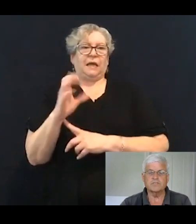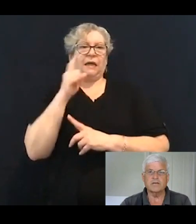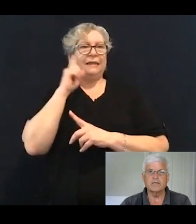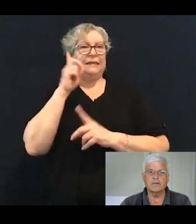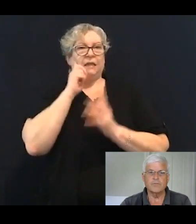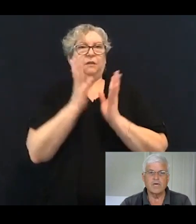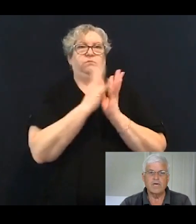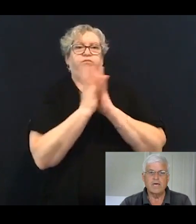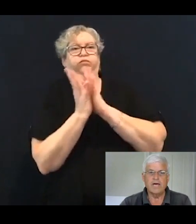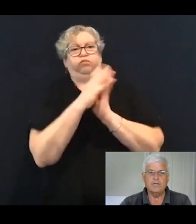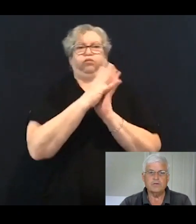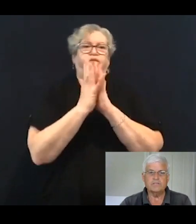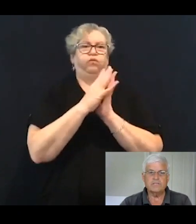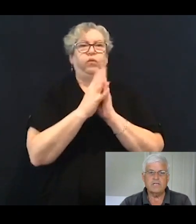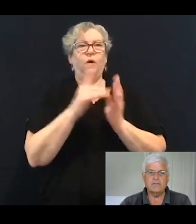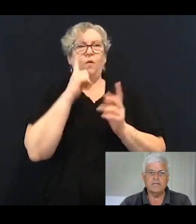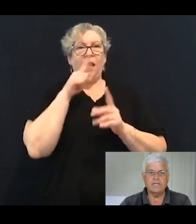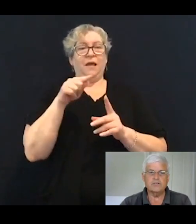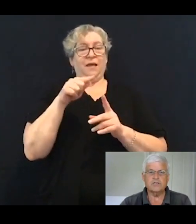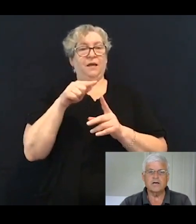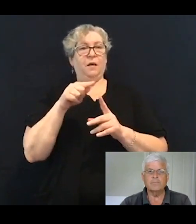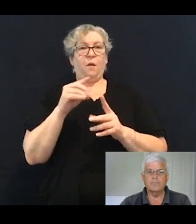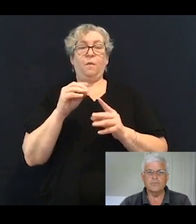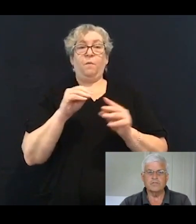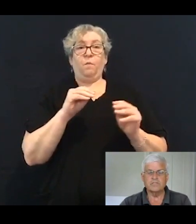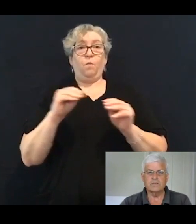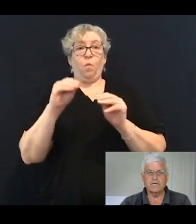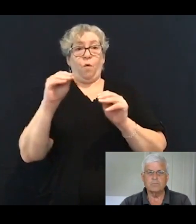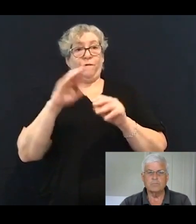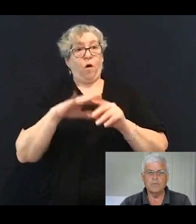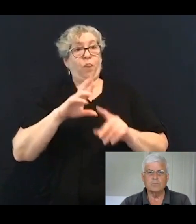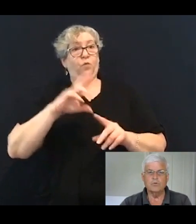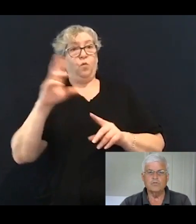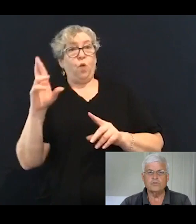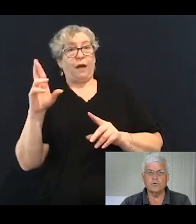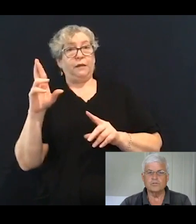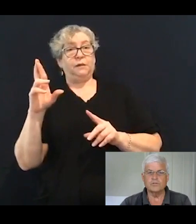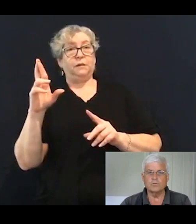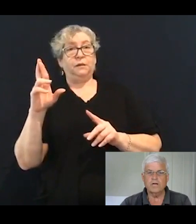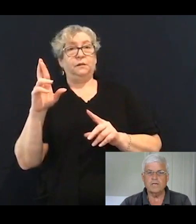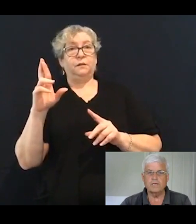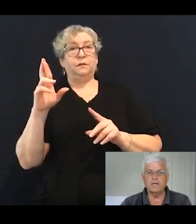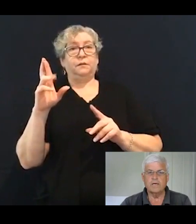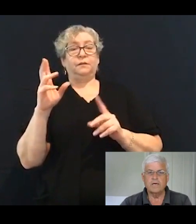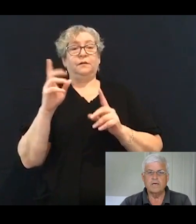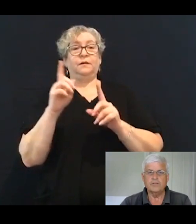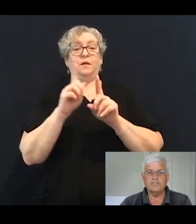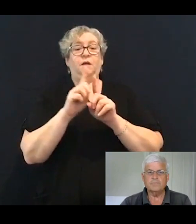And you can see that each time the cilia move towards the right, the tips of the cilia move further